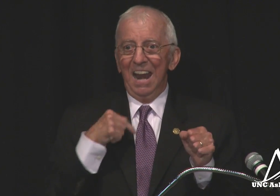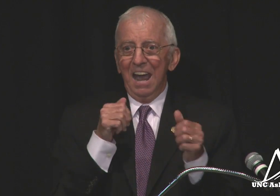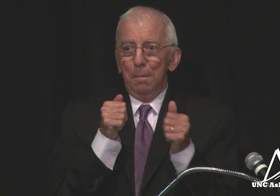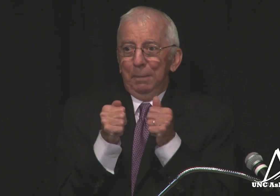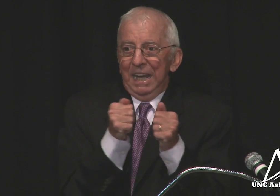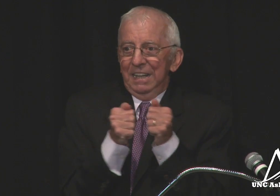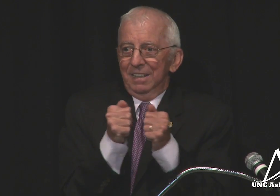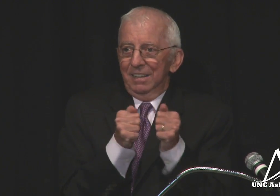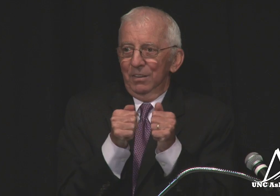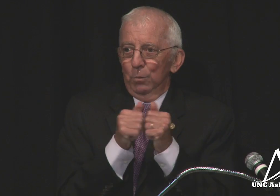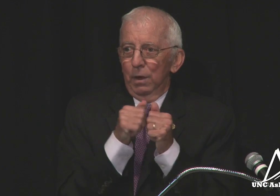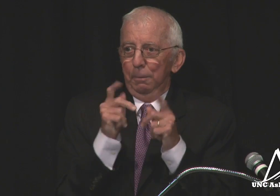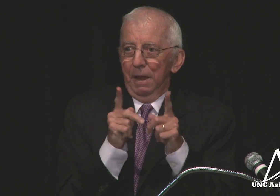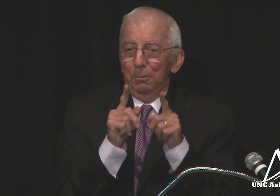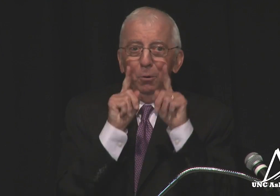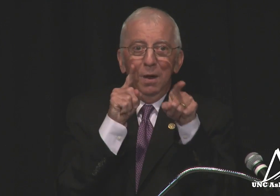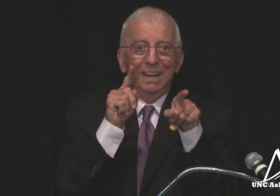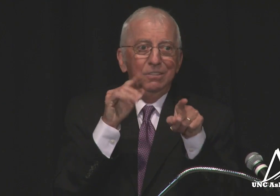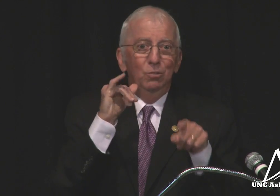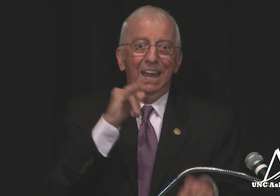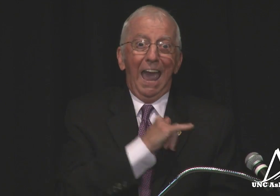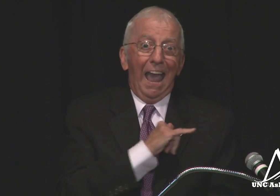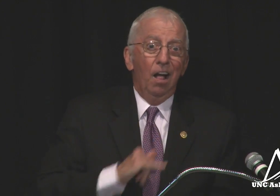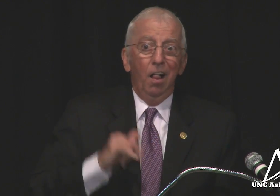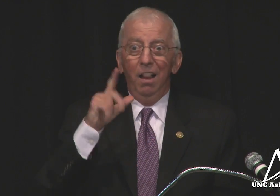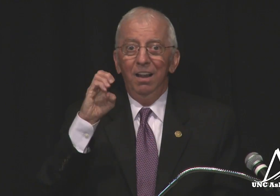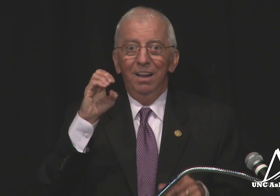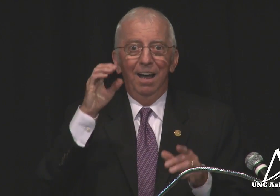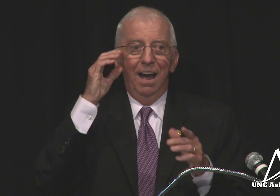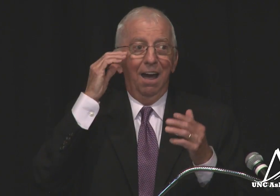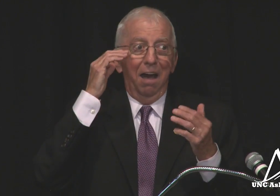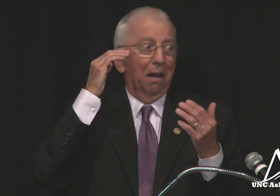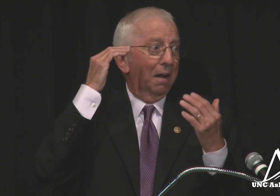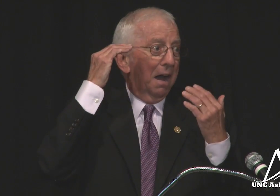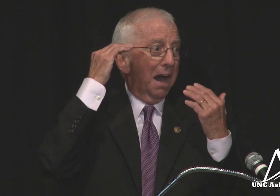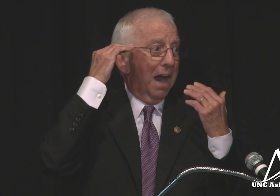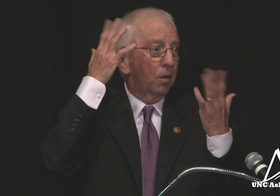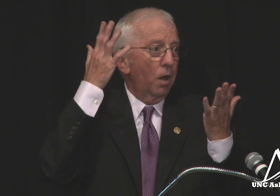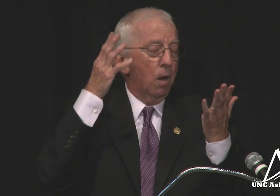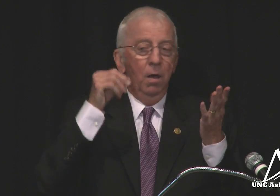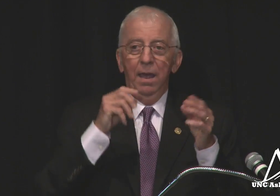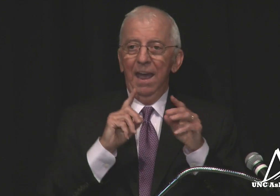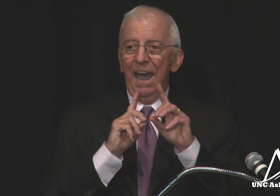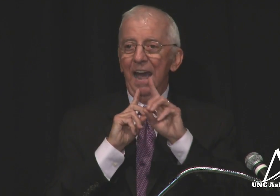Can I compete with people who went to Yale? I don't know.